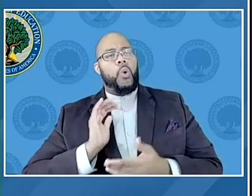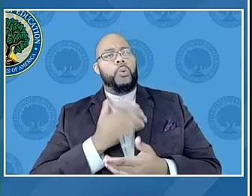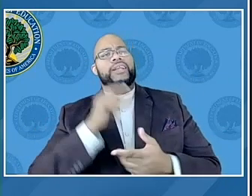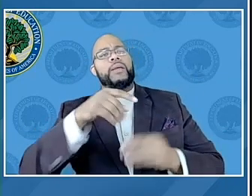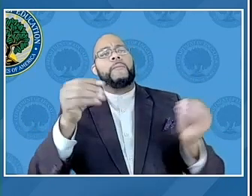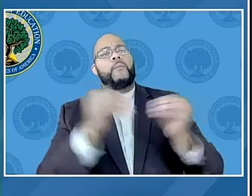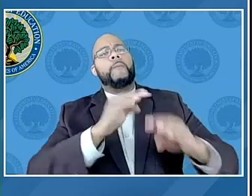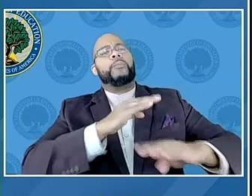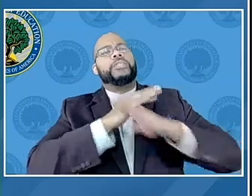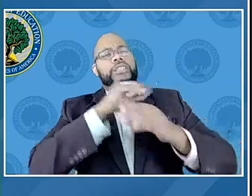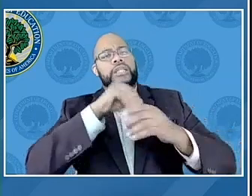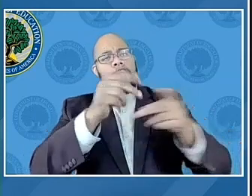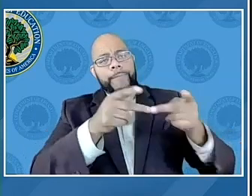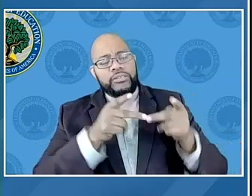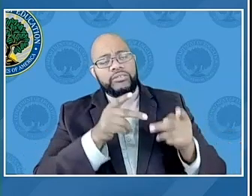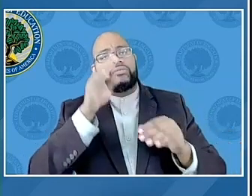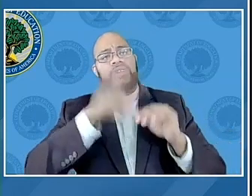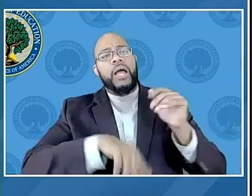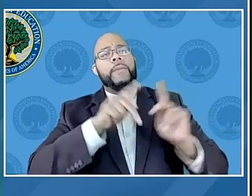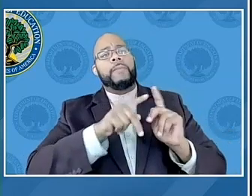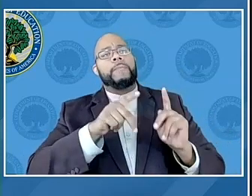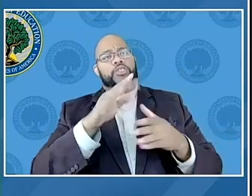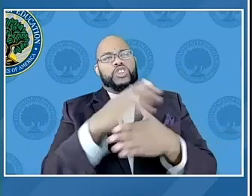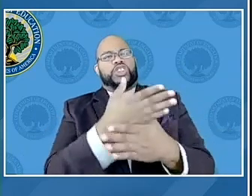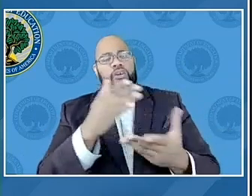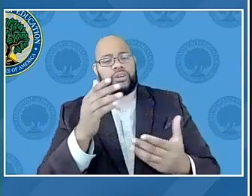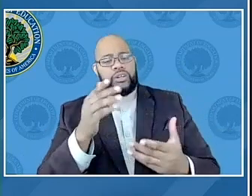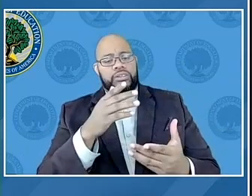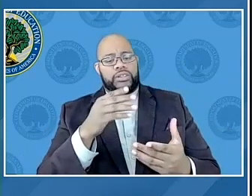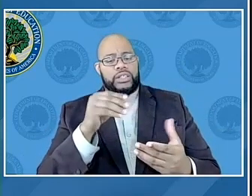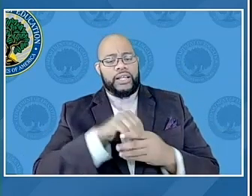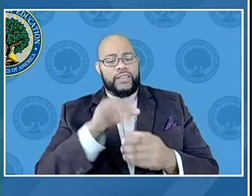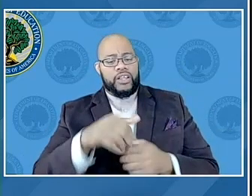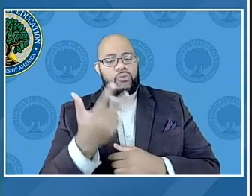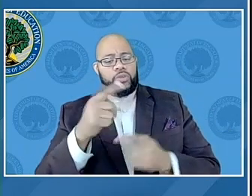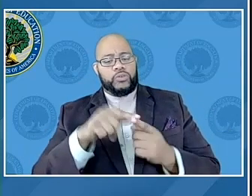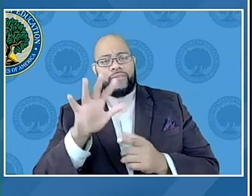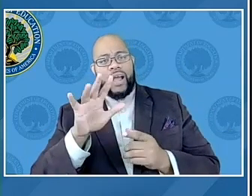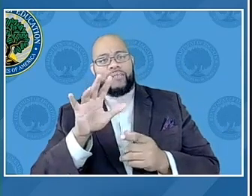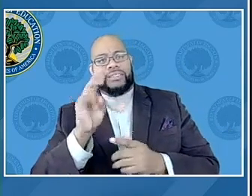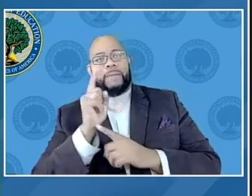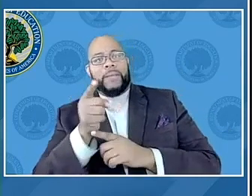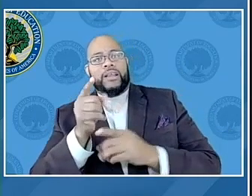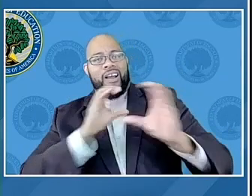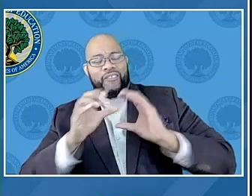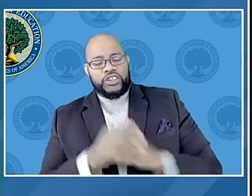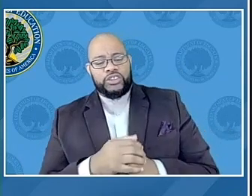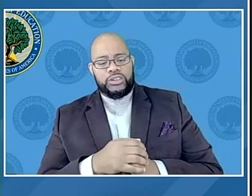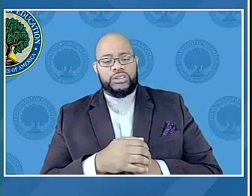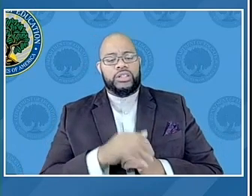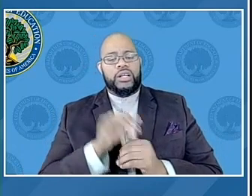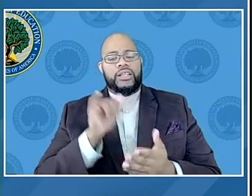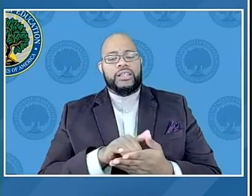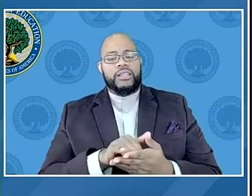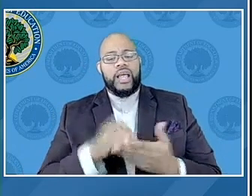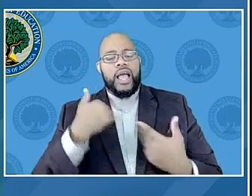place than people are sharing here in these 3 to 5 to 7-minute conversations. They've had loan servicers who steered